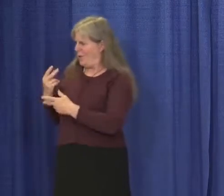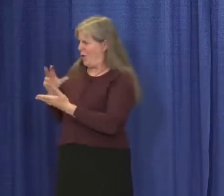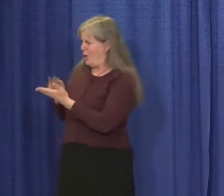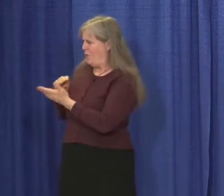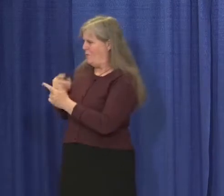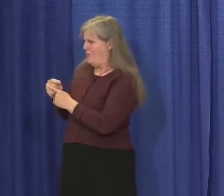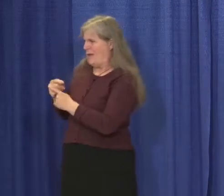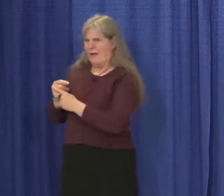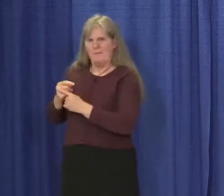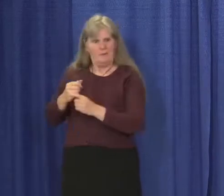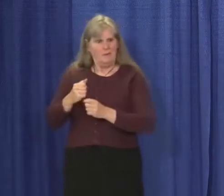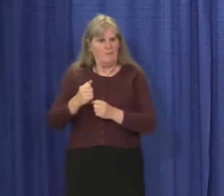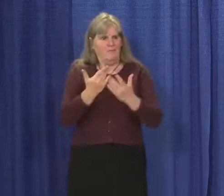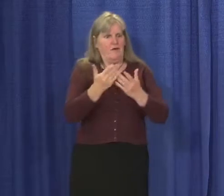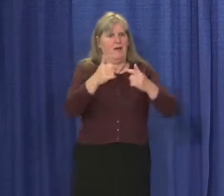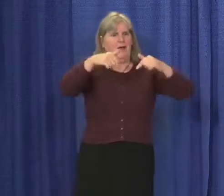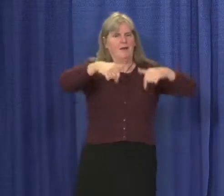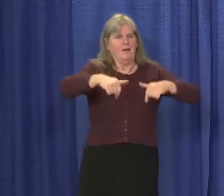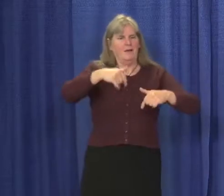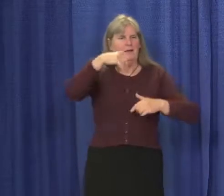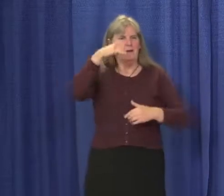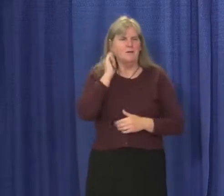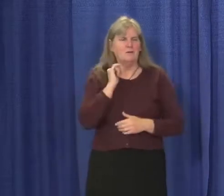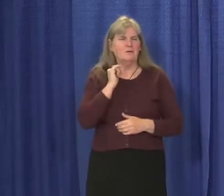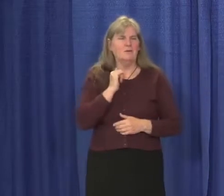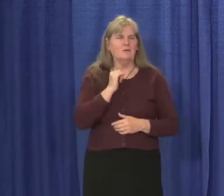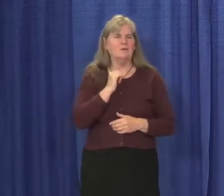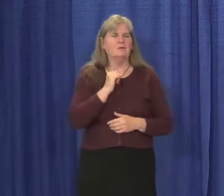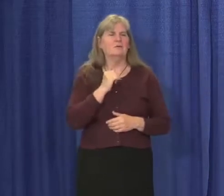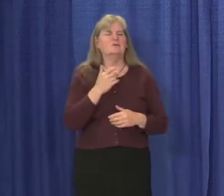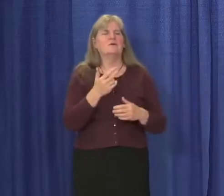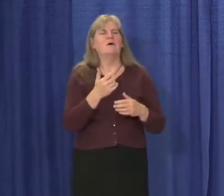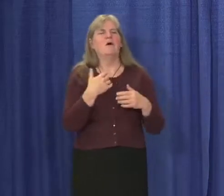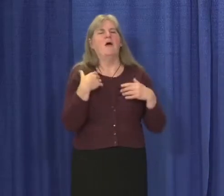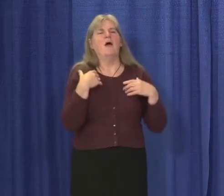collective action from the community and from government.